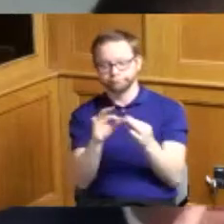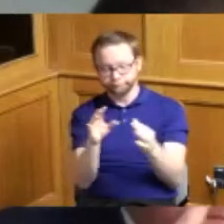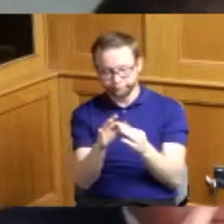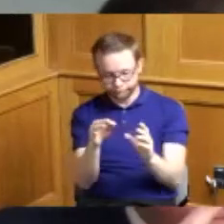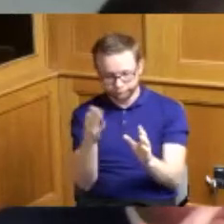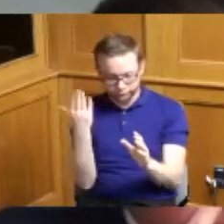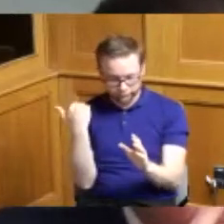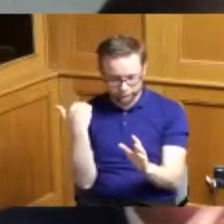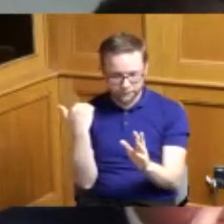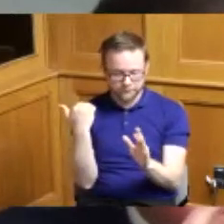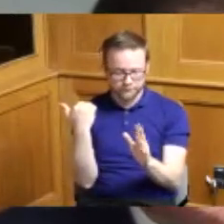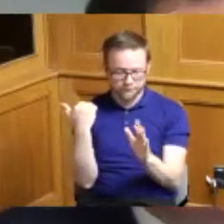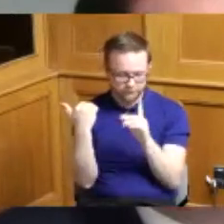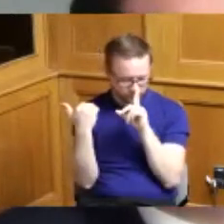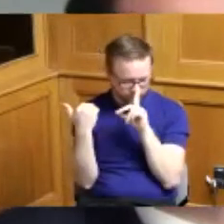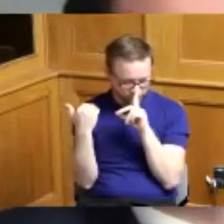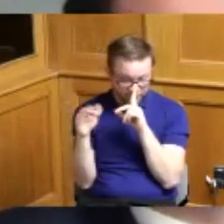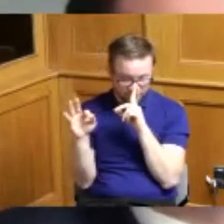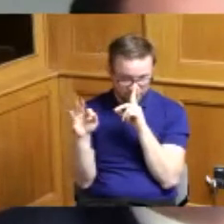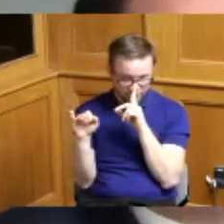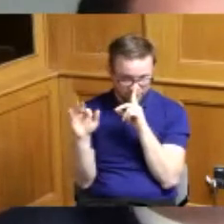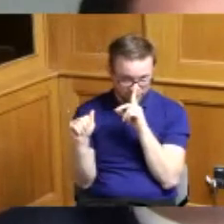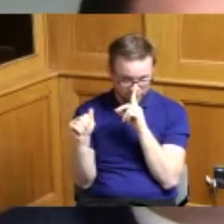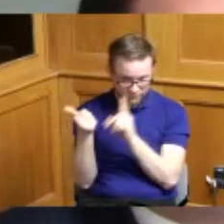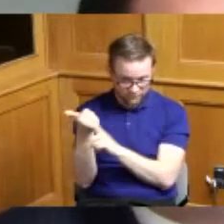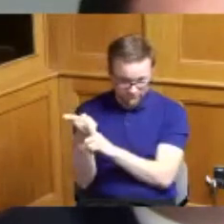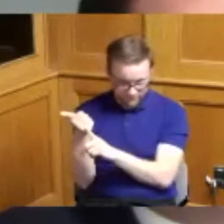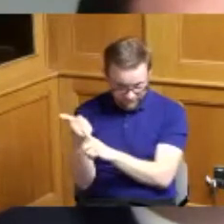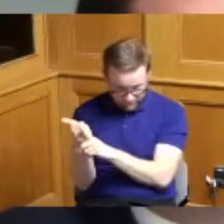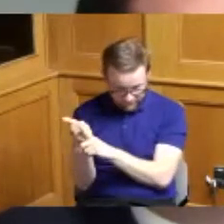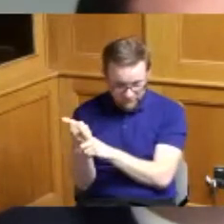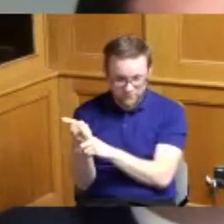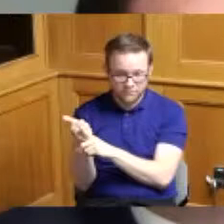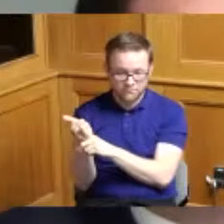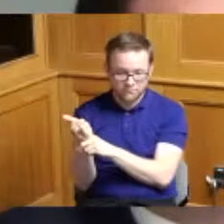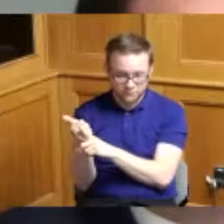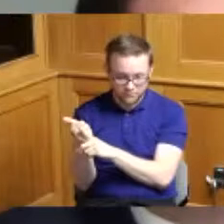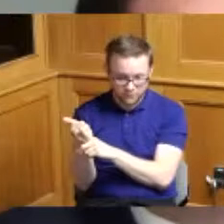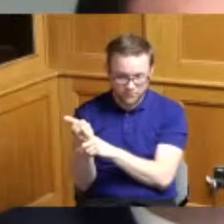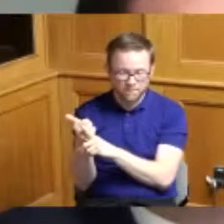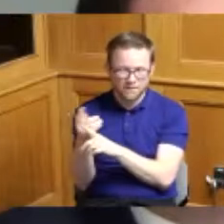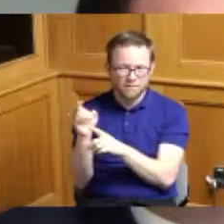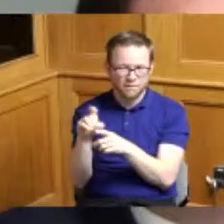the uh while FIFA indicated and has changed in the in the agreement